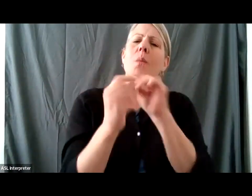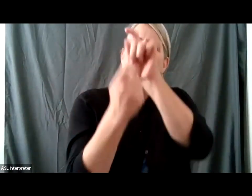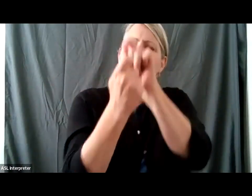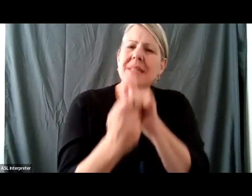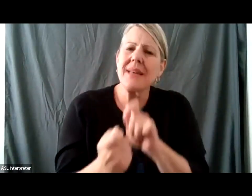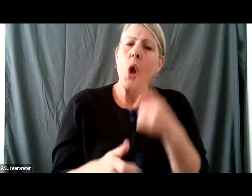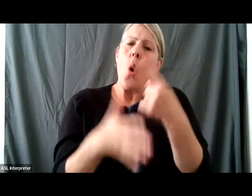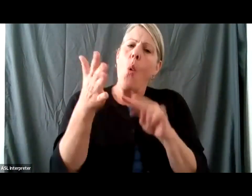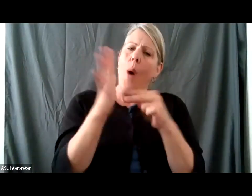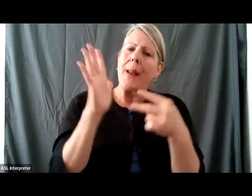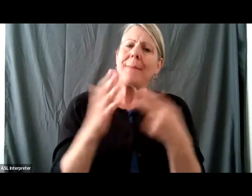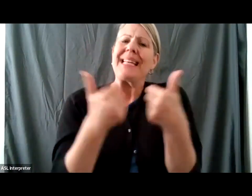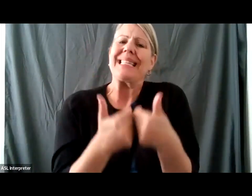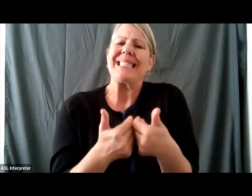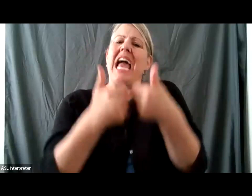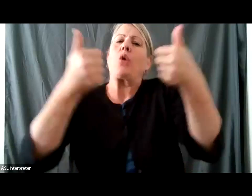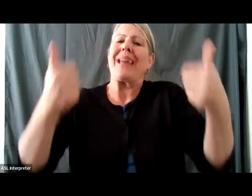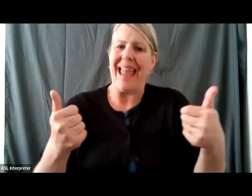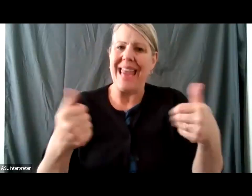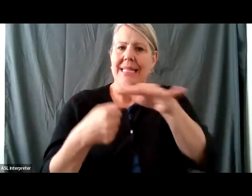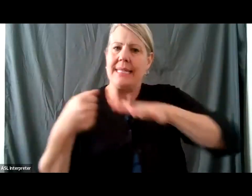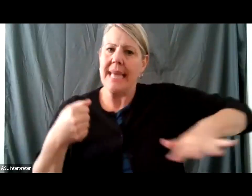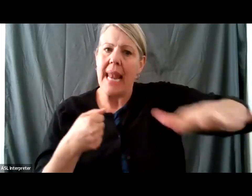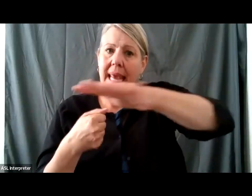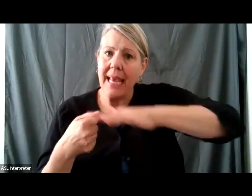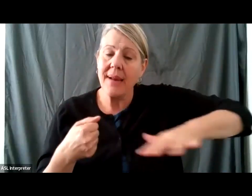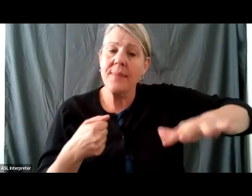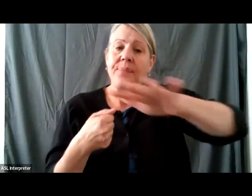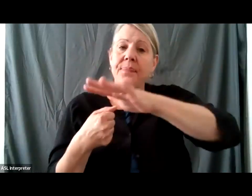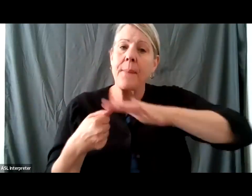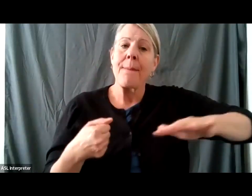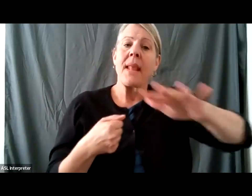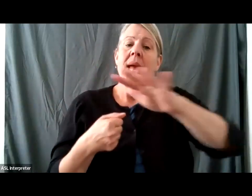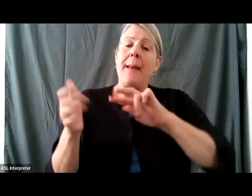A segregated setting may be populated exclusively or primarily with individuals with disabilities.